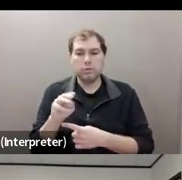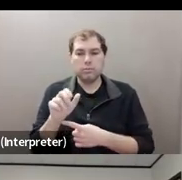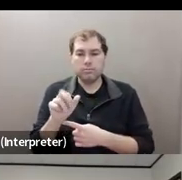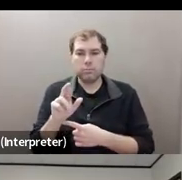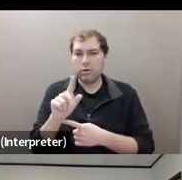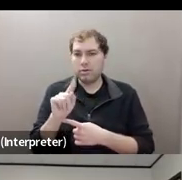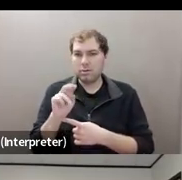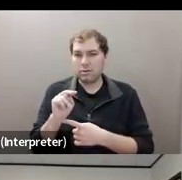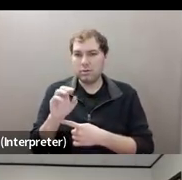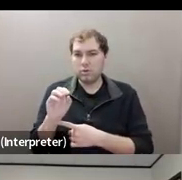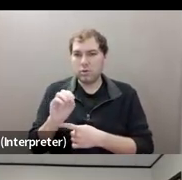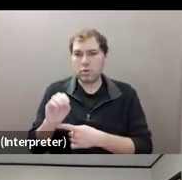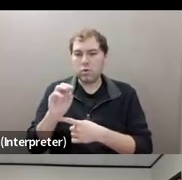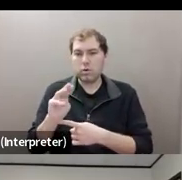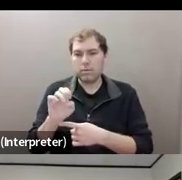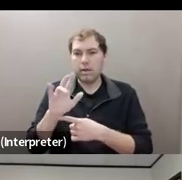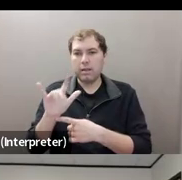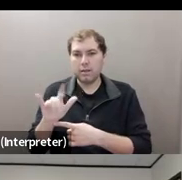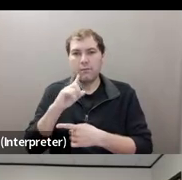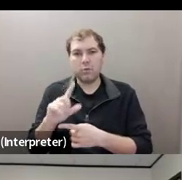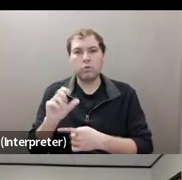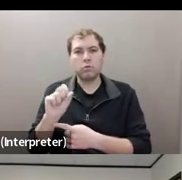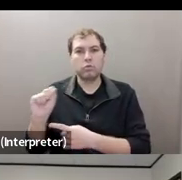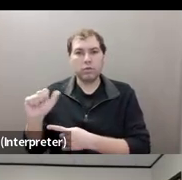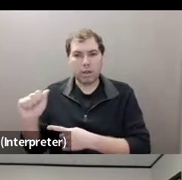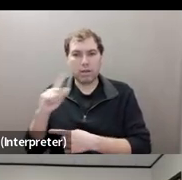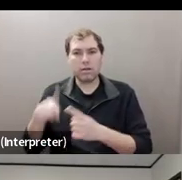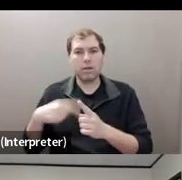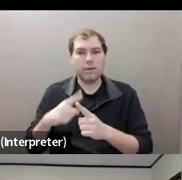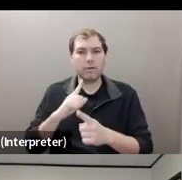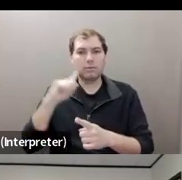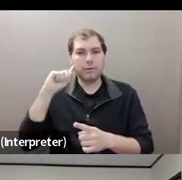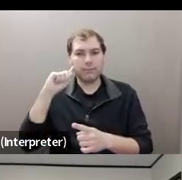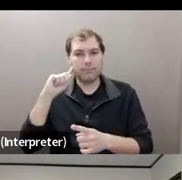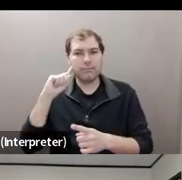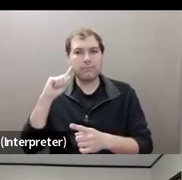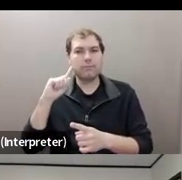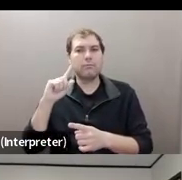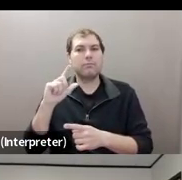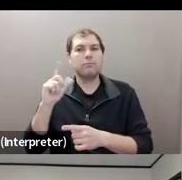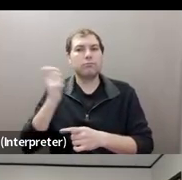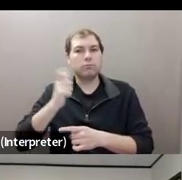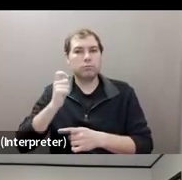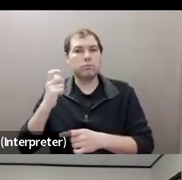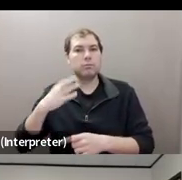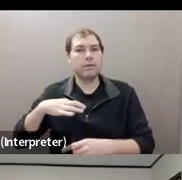Beck Levin: of the Social Security Administration recently about deaf social security beneficiaries